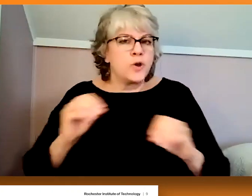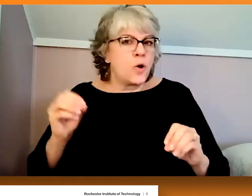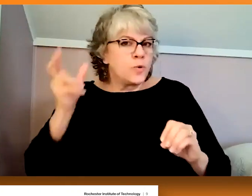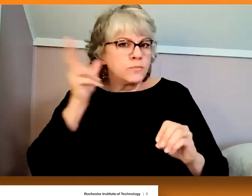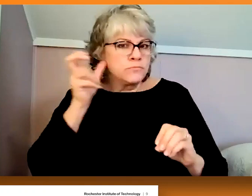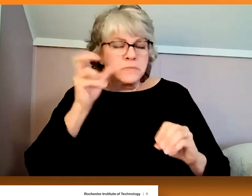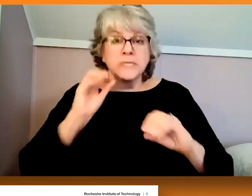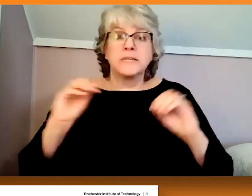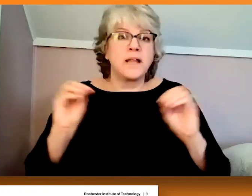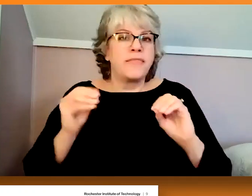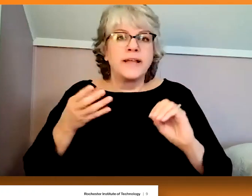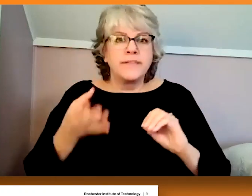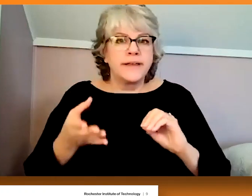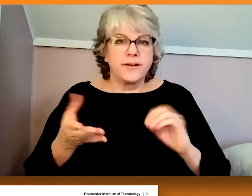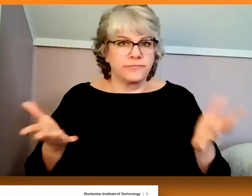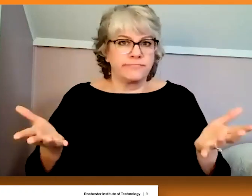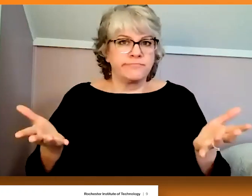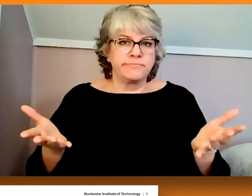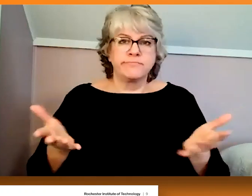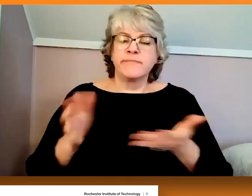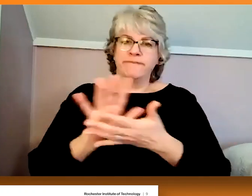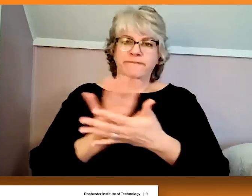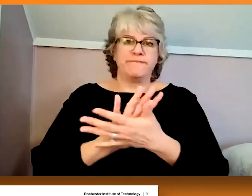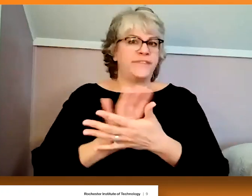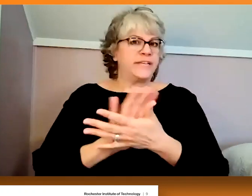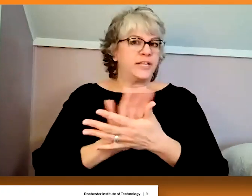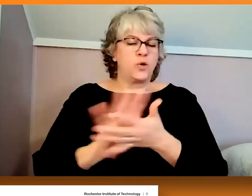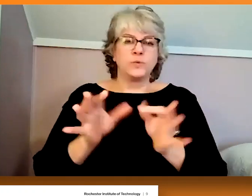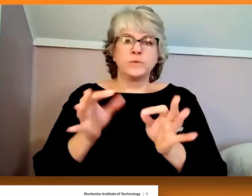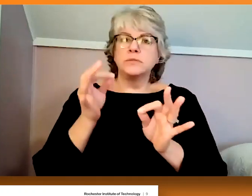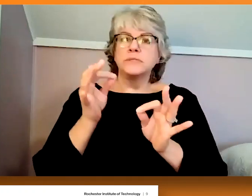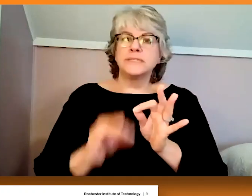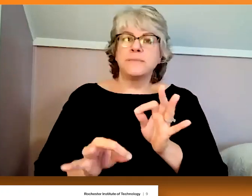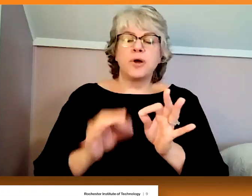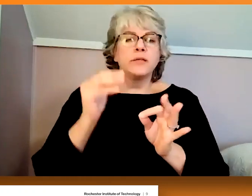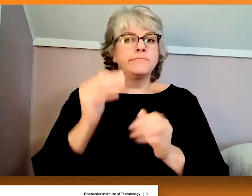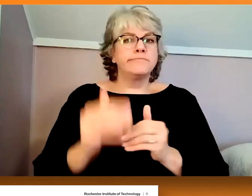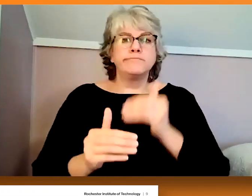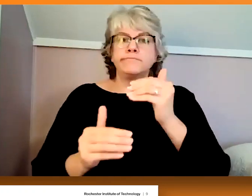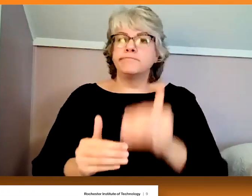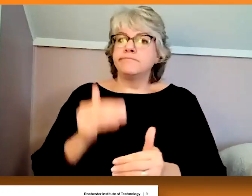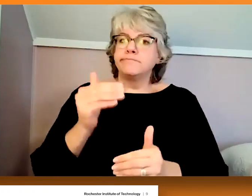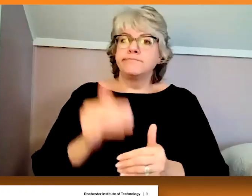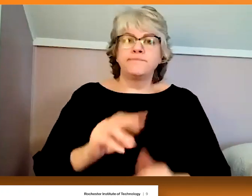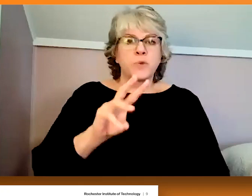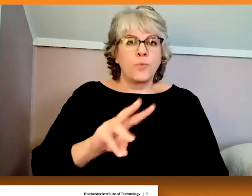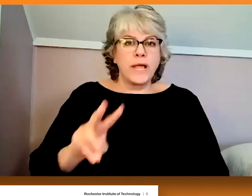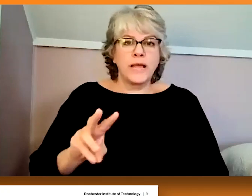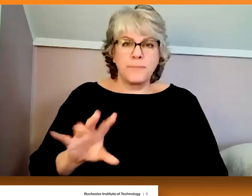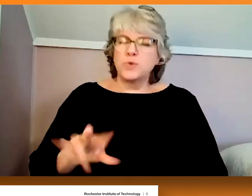It is a nice video of the actual website. You'll see the mouse cursor moving around,